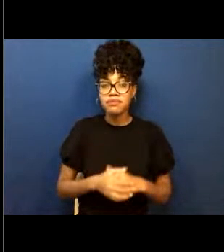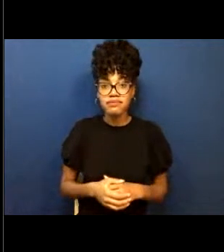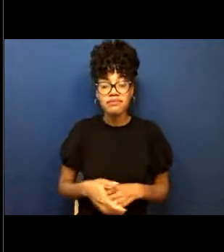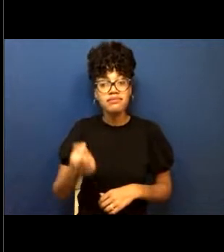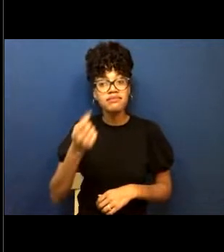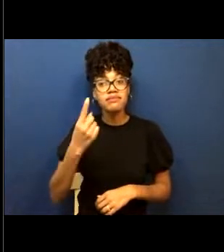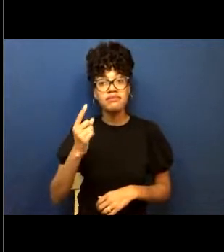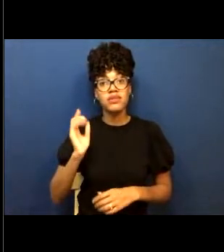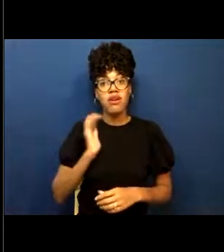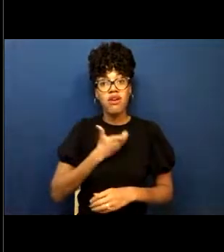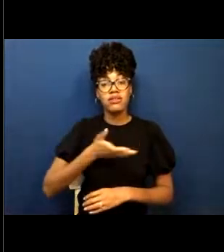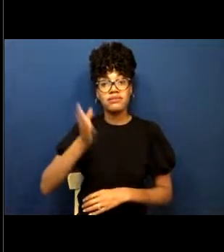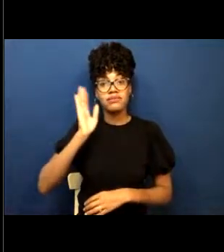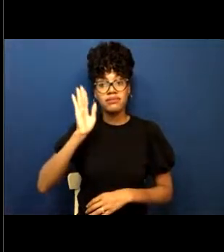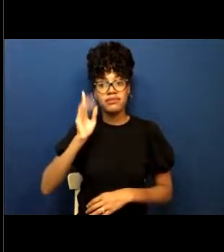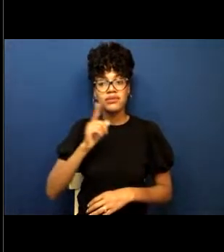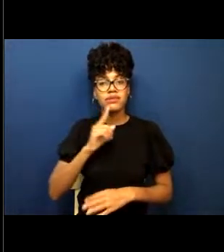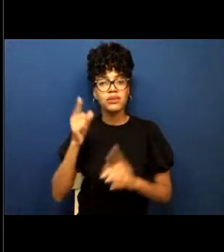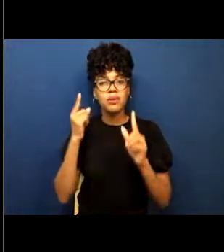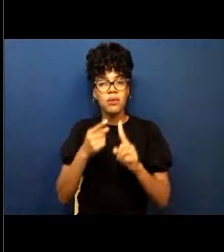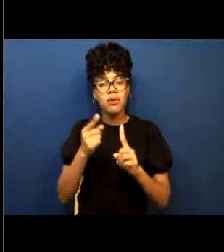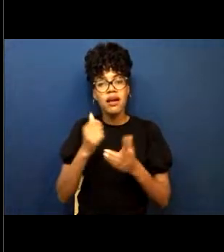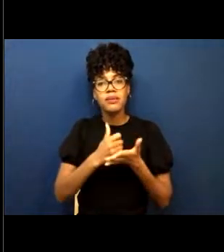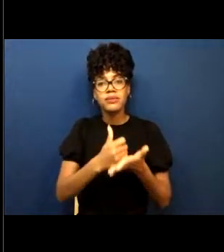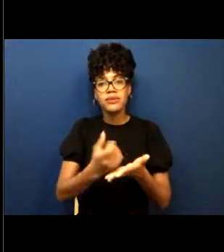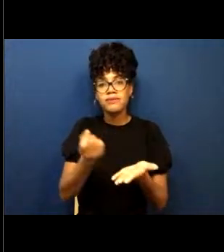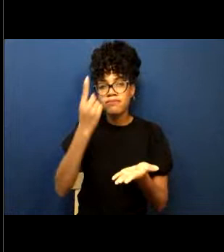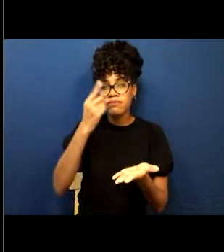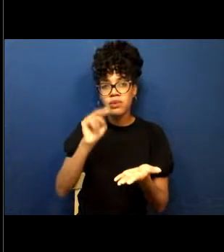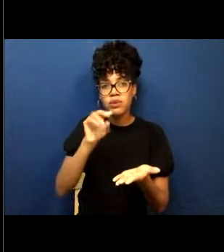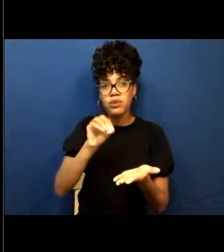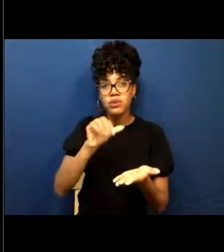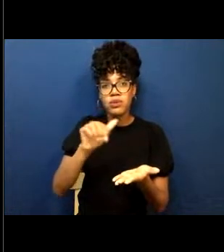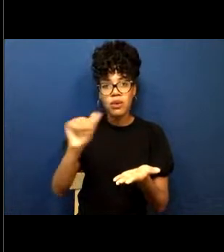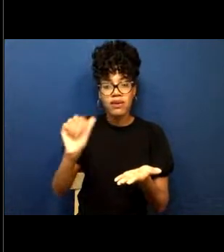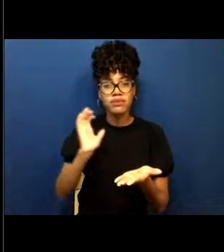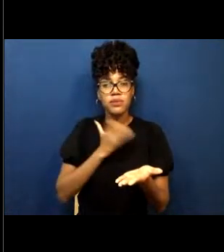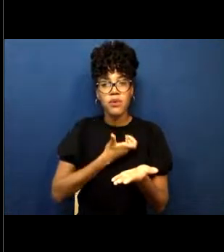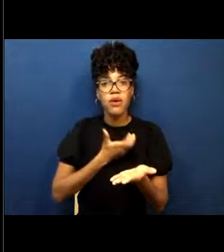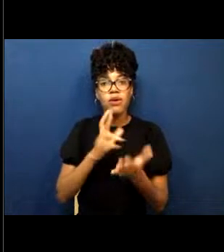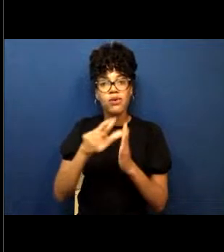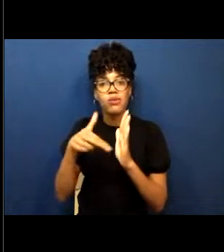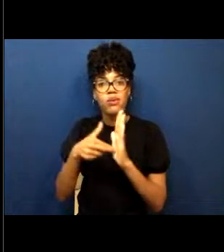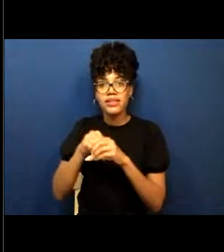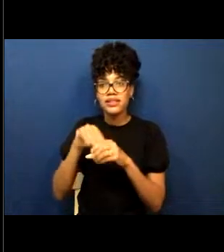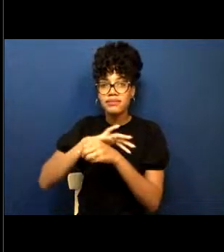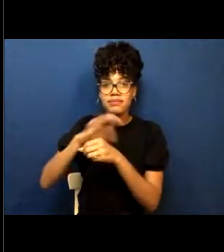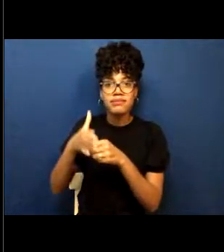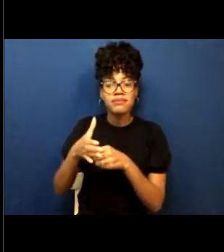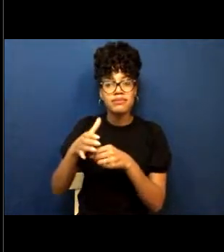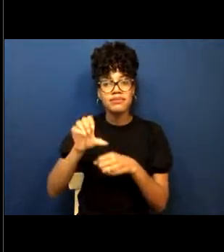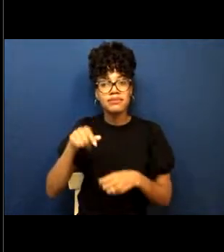and explore our role in research and stewardship. Don't forget after the webinar is over to visit our website,